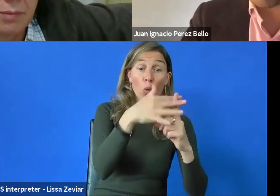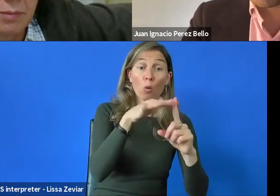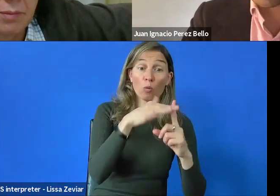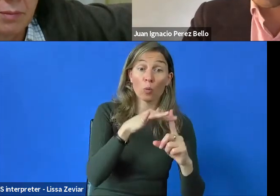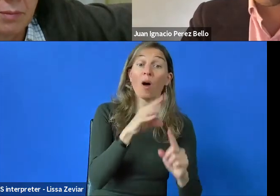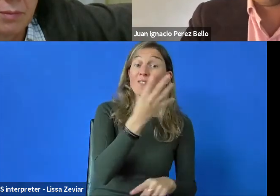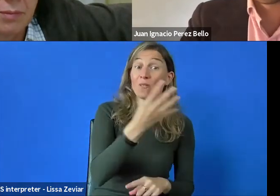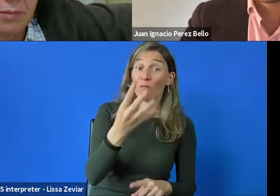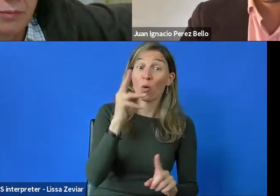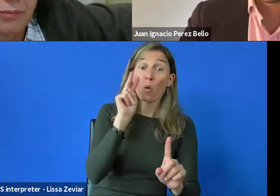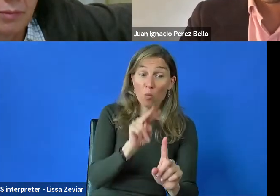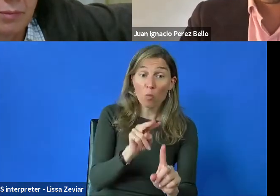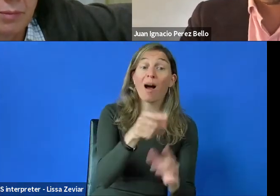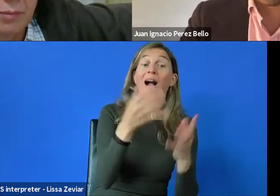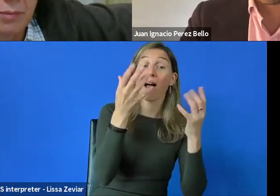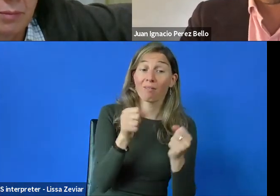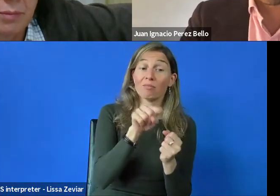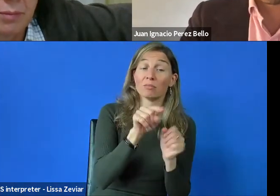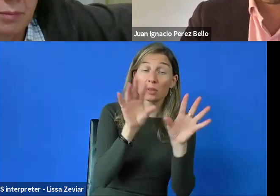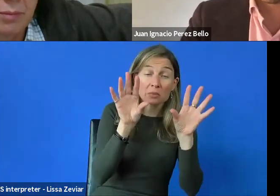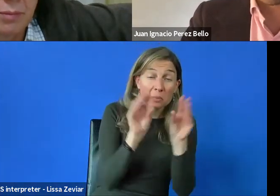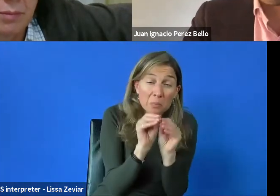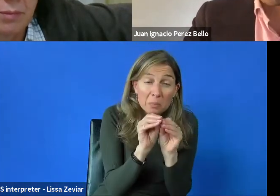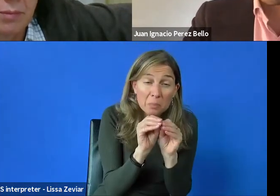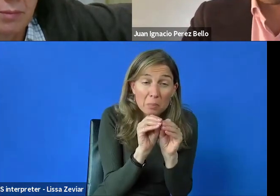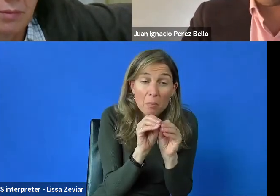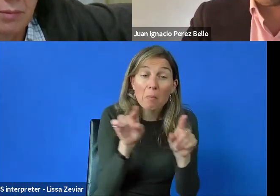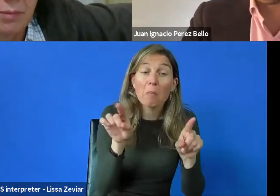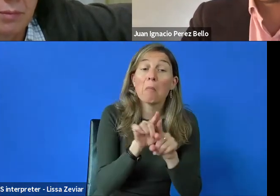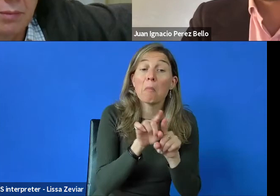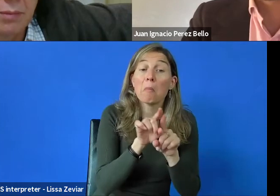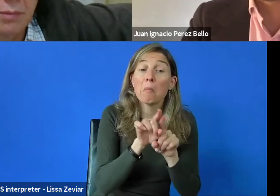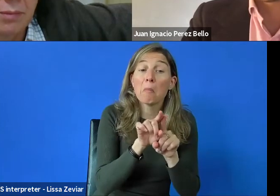which can lead to the official version in the website.